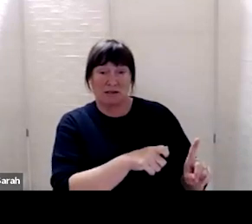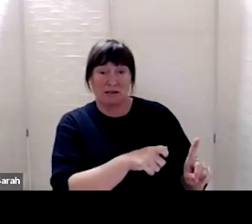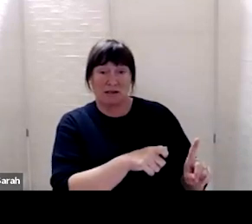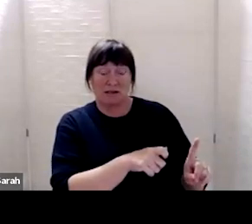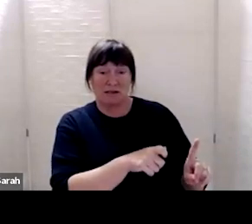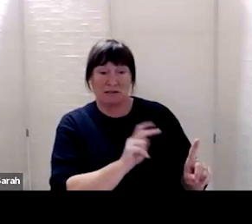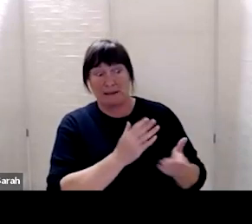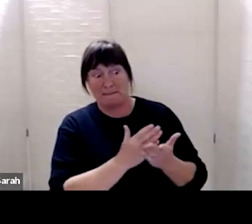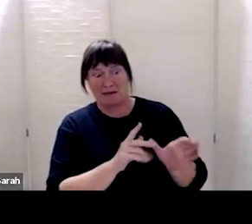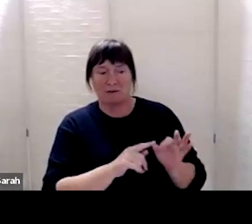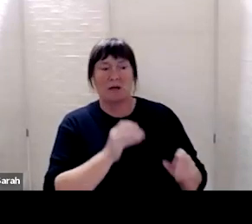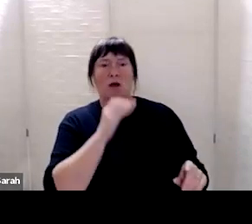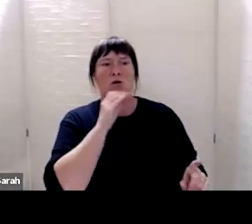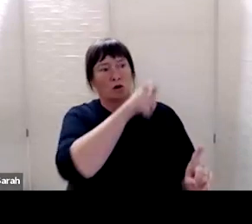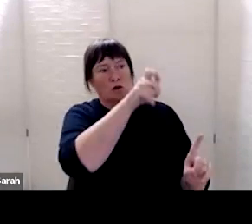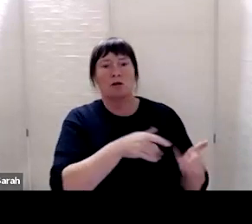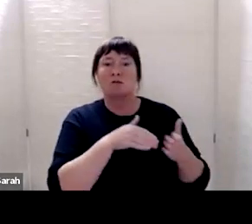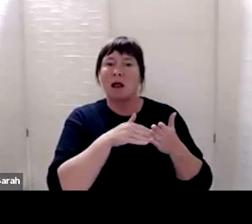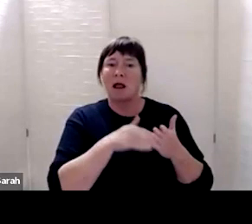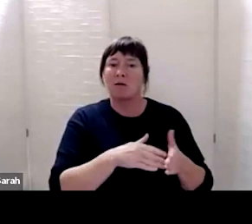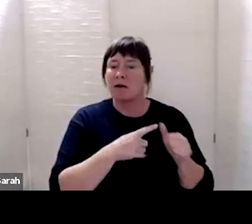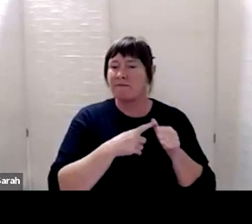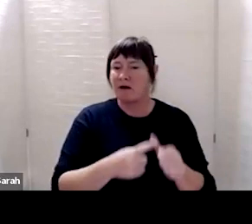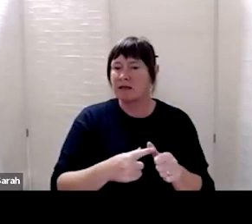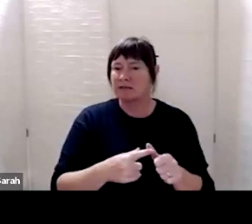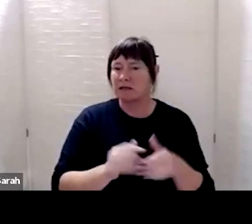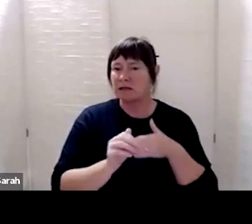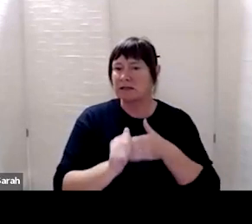a coach will help you with advice and guidance around how you can use your budget